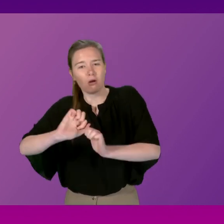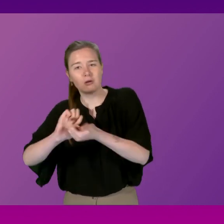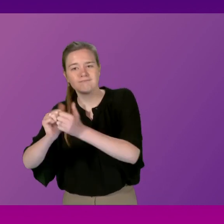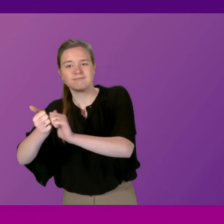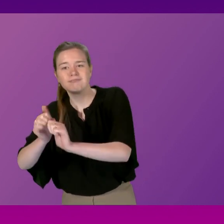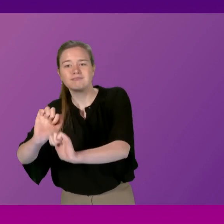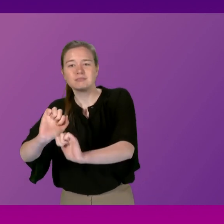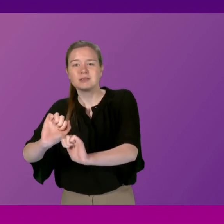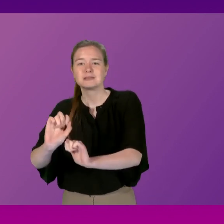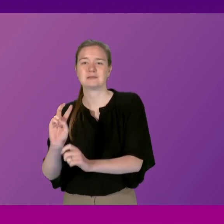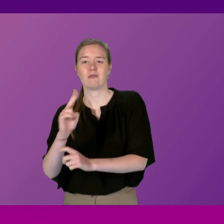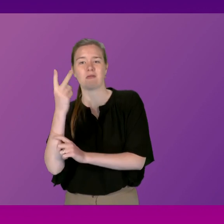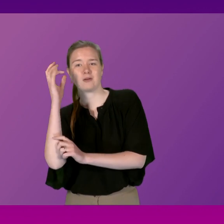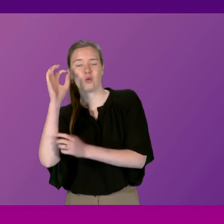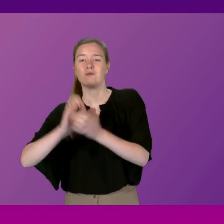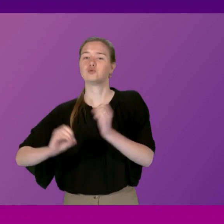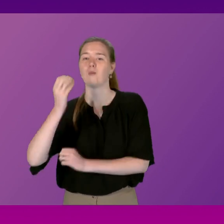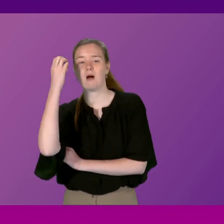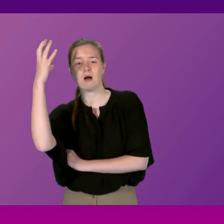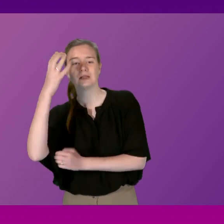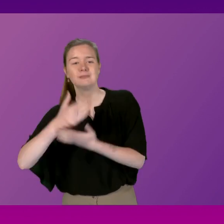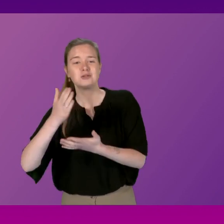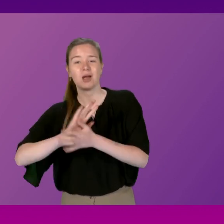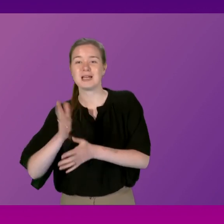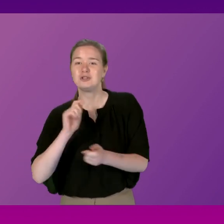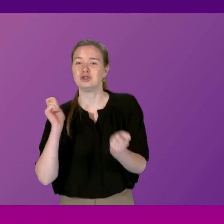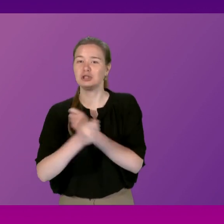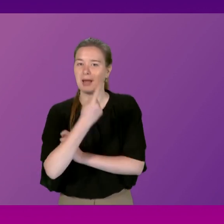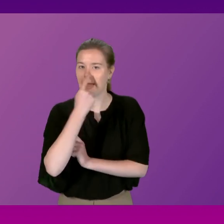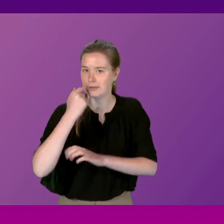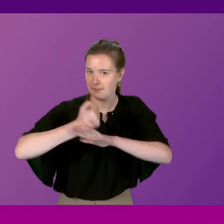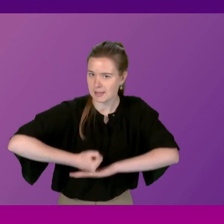Kingdom Government, seeking assurance that any changes would be evidence based and in